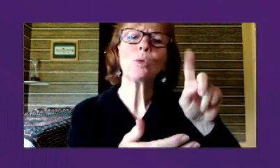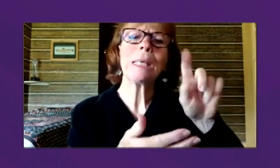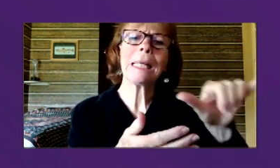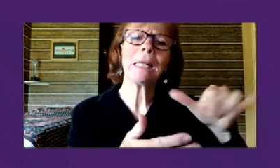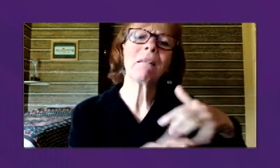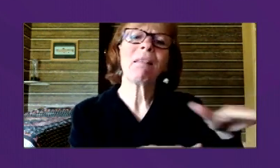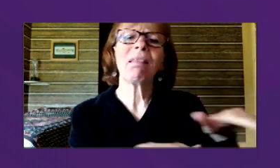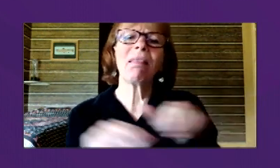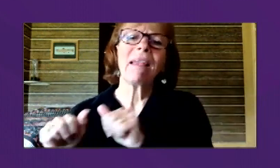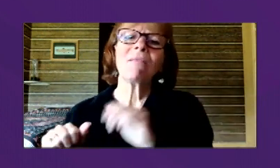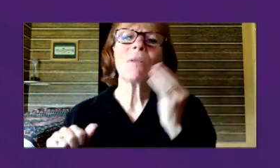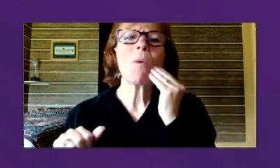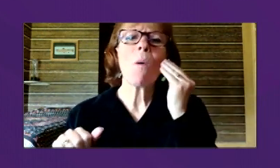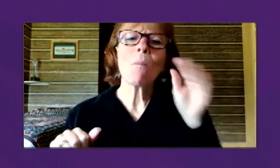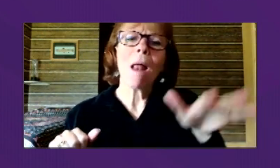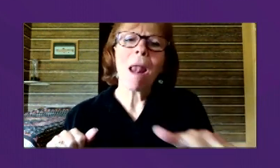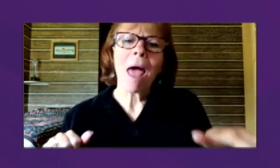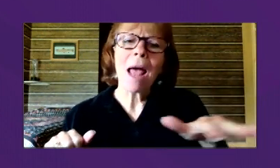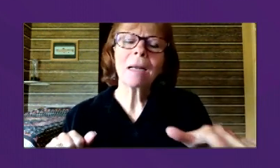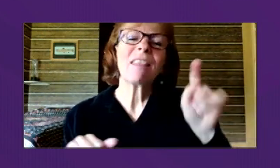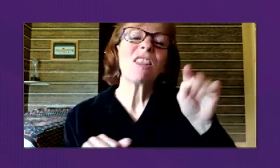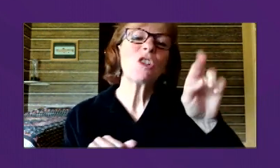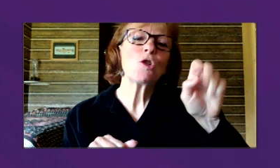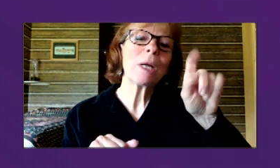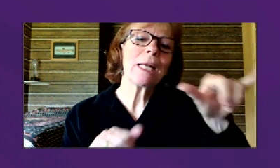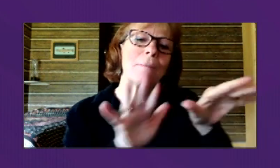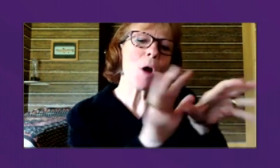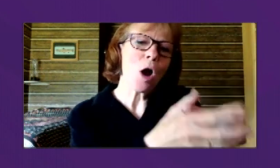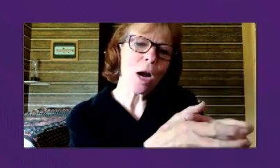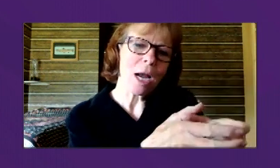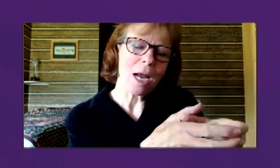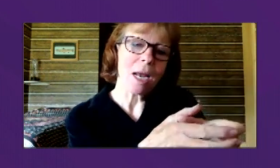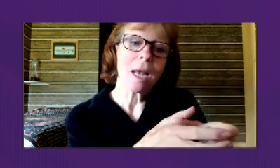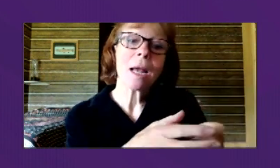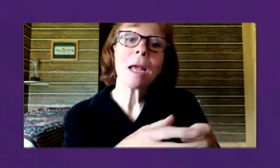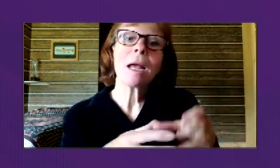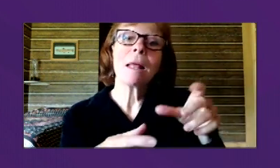They were known as the Treaty Party and they were led by a man we saw earlier, John Ridge.